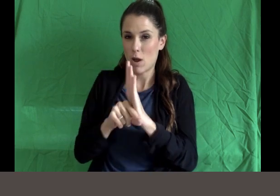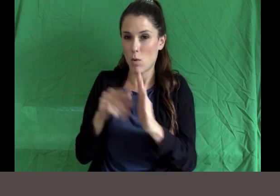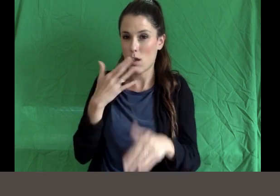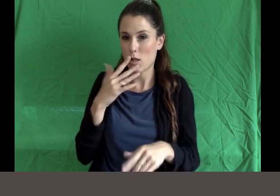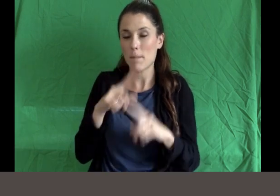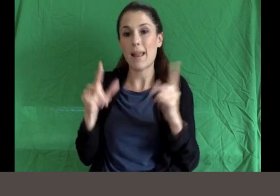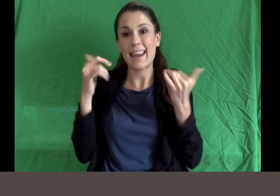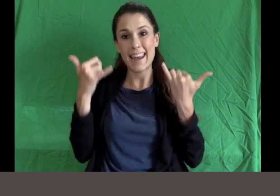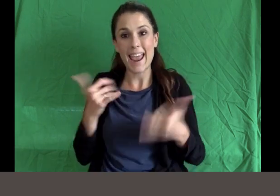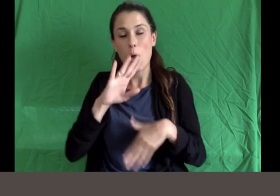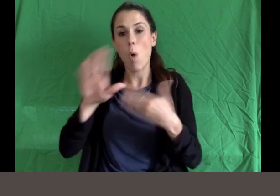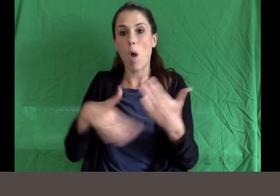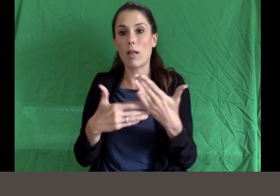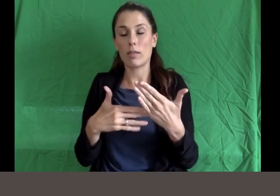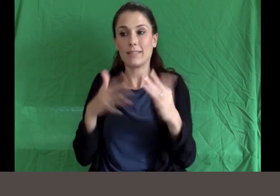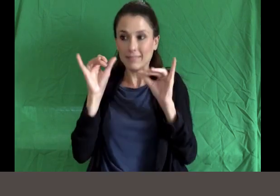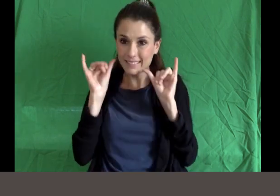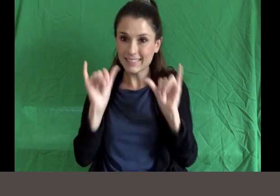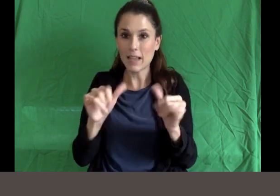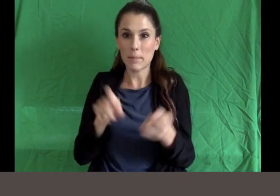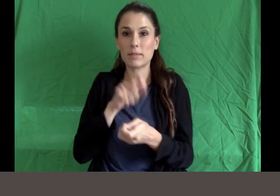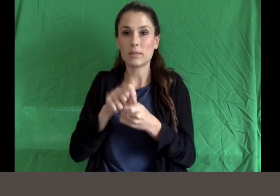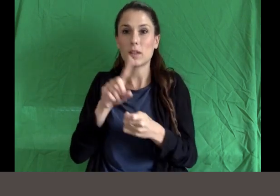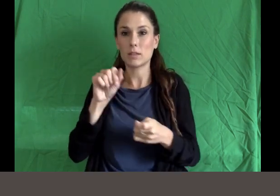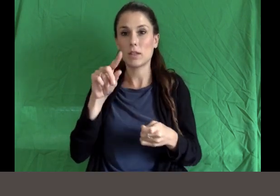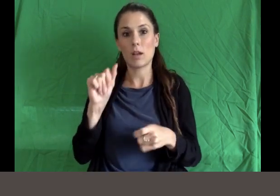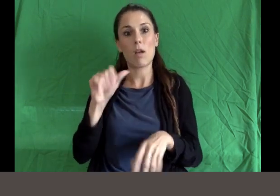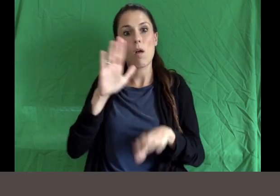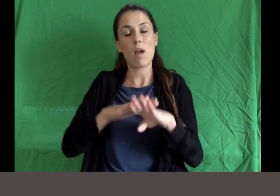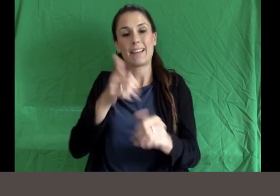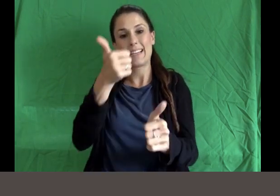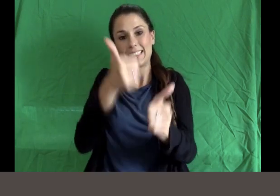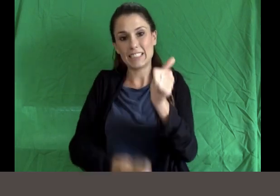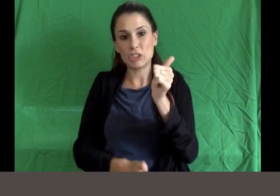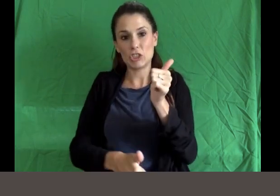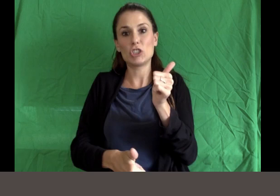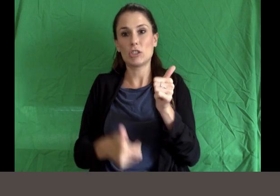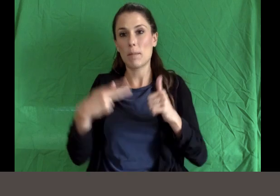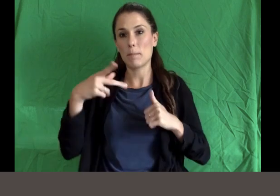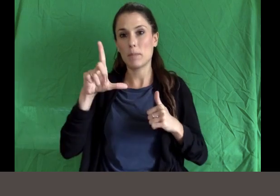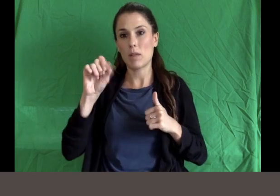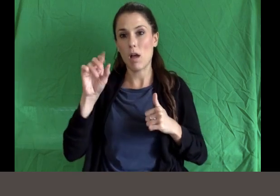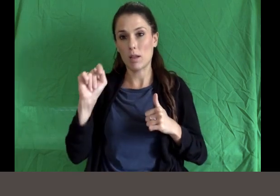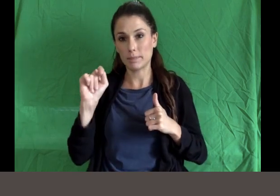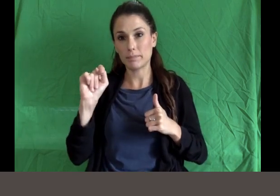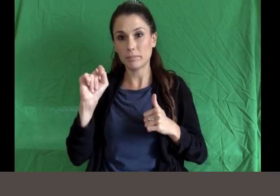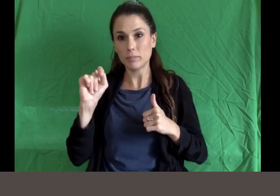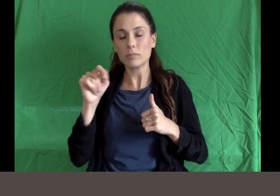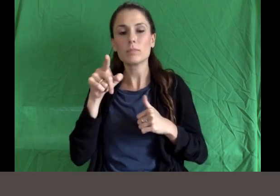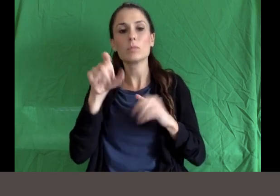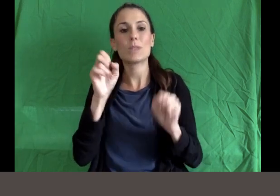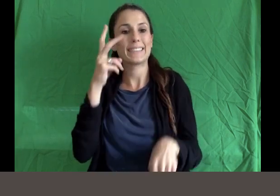all of the same exact data onto every single one of these plots and you can even see which